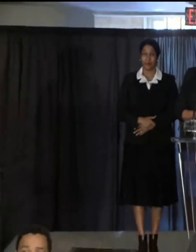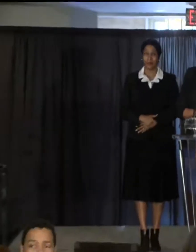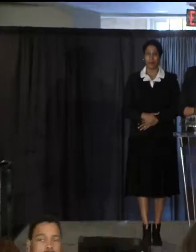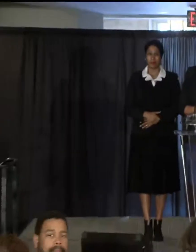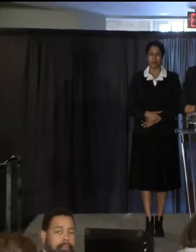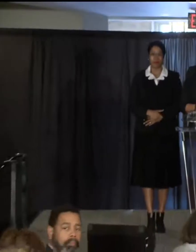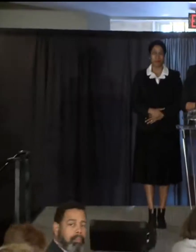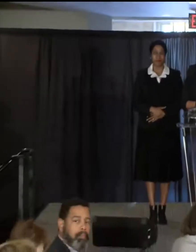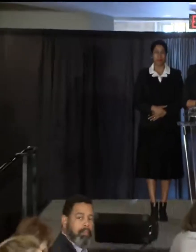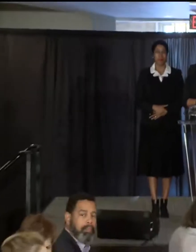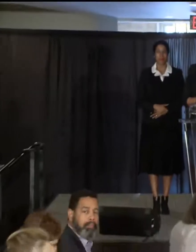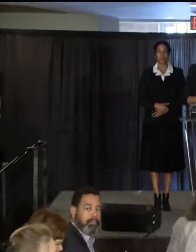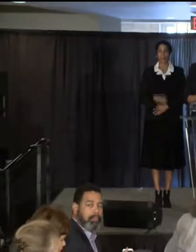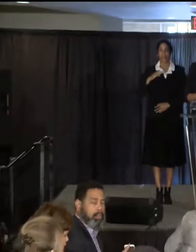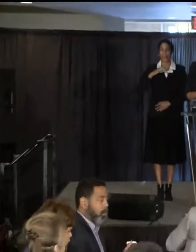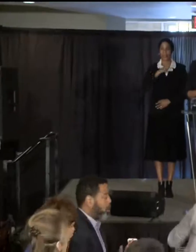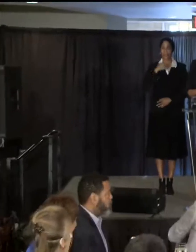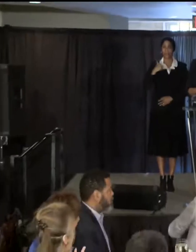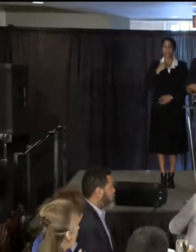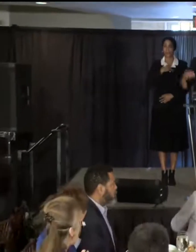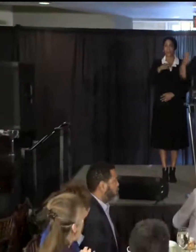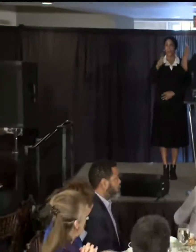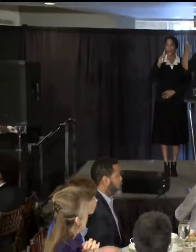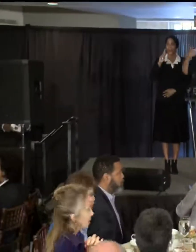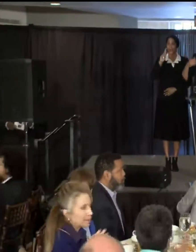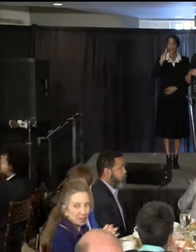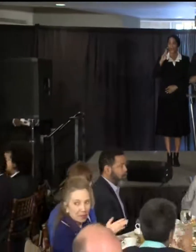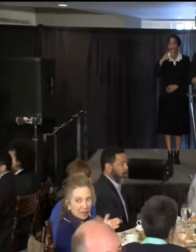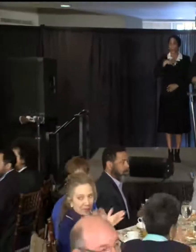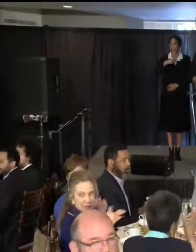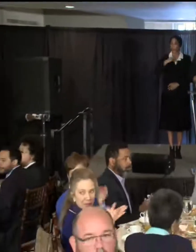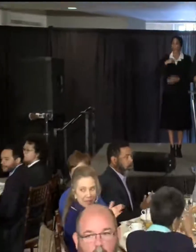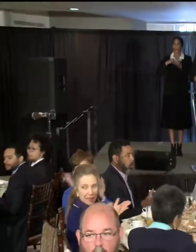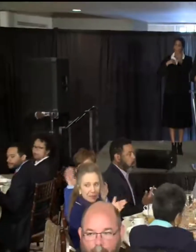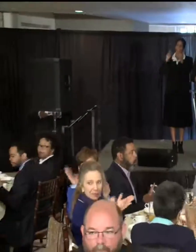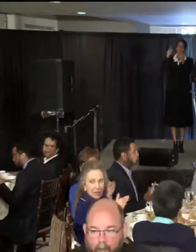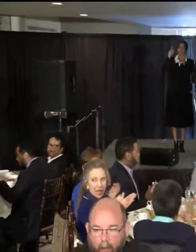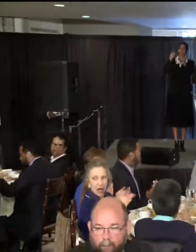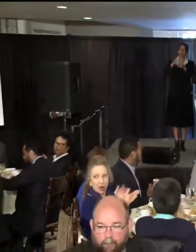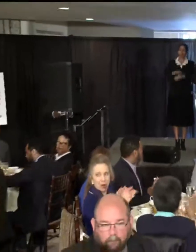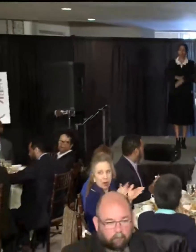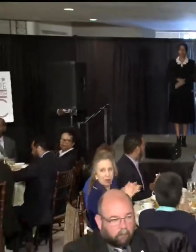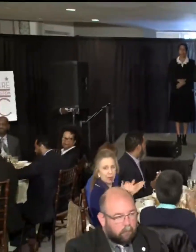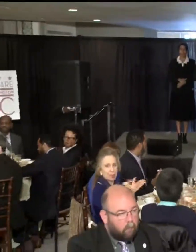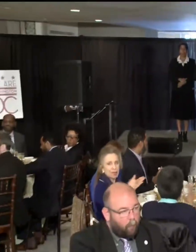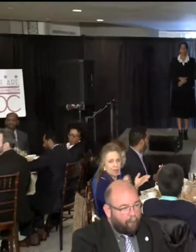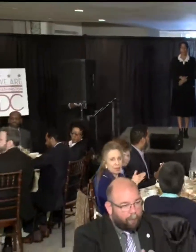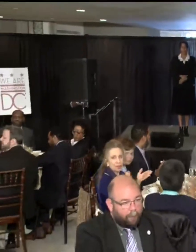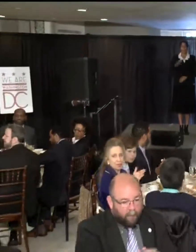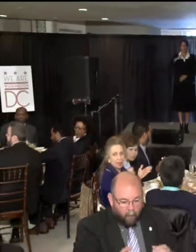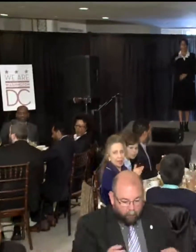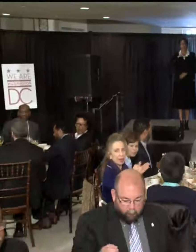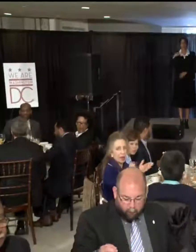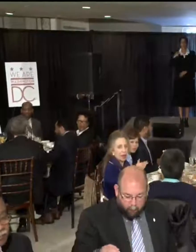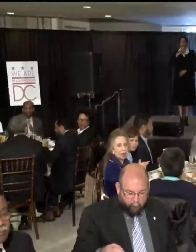COUNCILMEMBER ROBERT WHITE WAS HERE. COUNCILMEMBER KENYAN MCDUFFIE, WHO I THINK IS HERE.